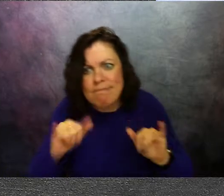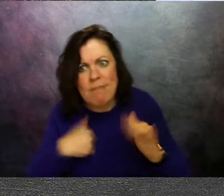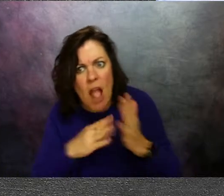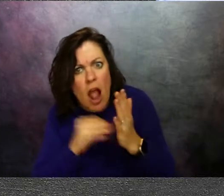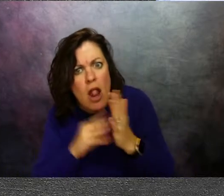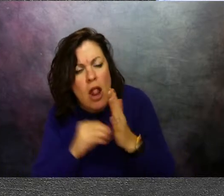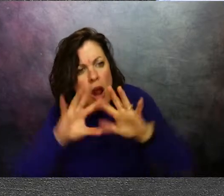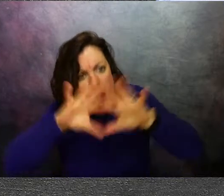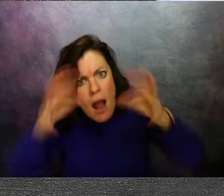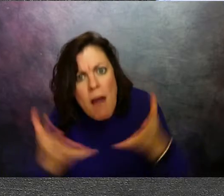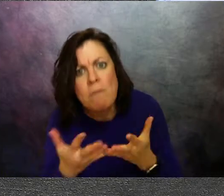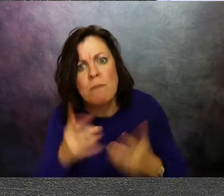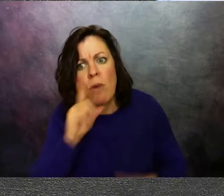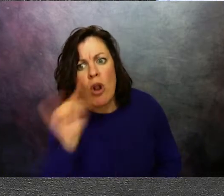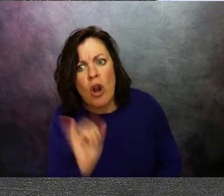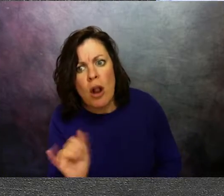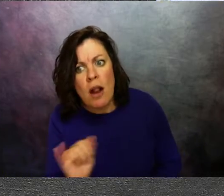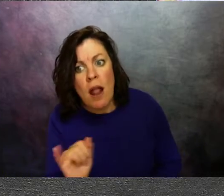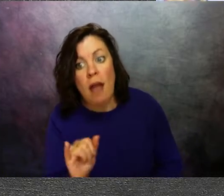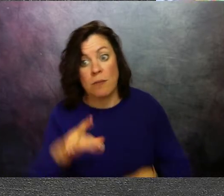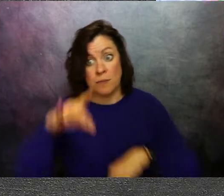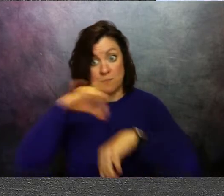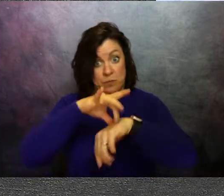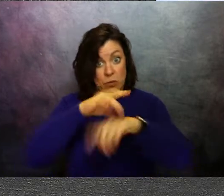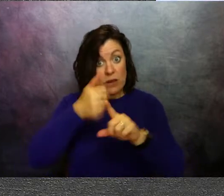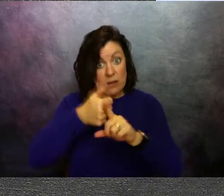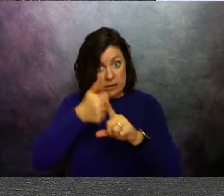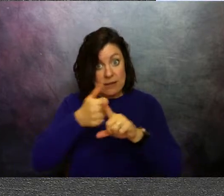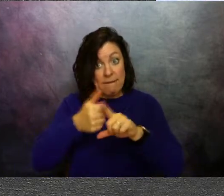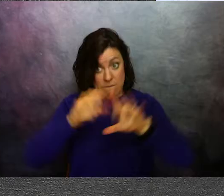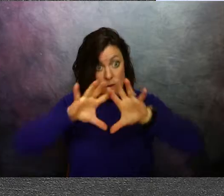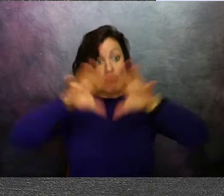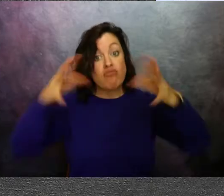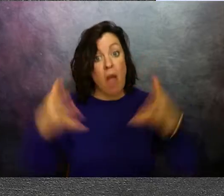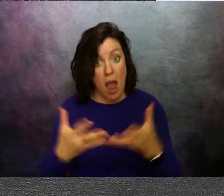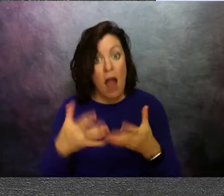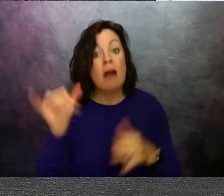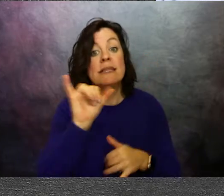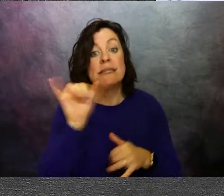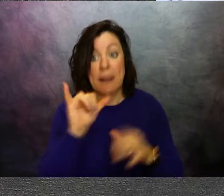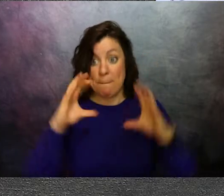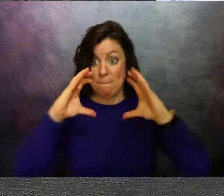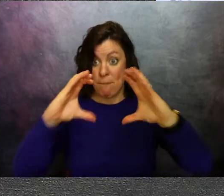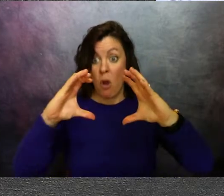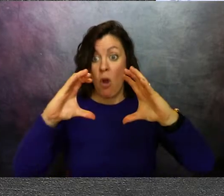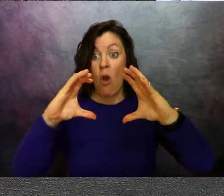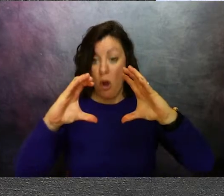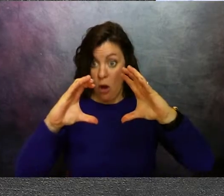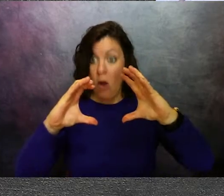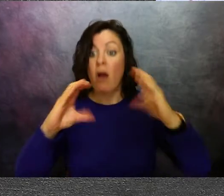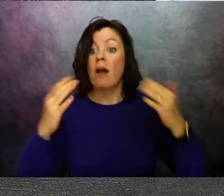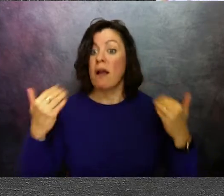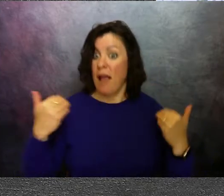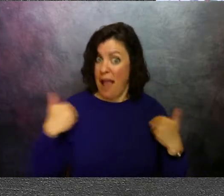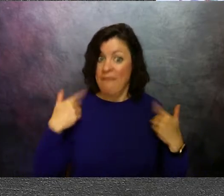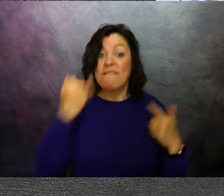Yeah. So the earth is round like a ball. And if you were in outer space, when you look at it,